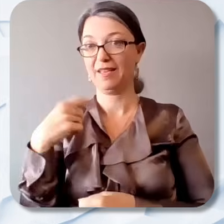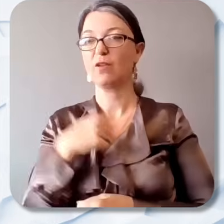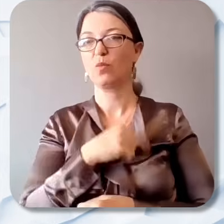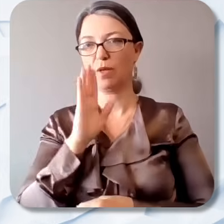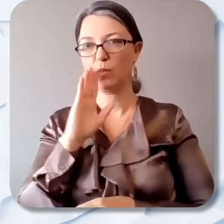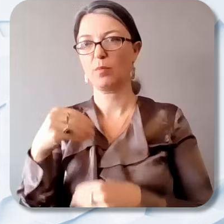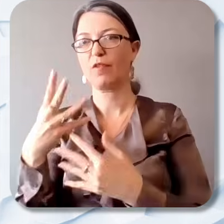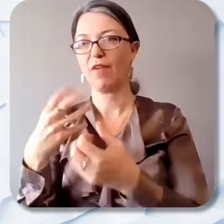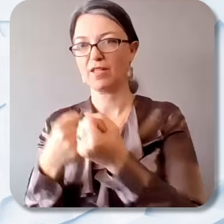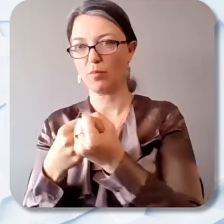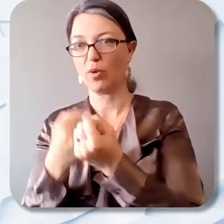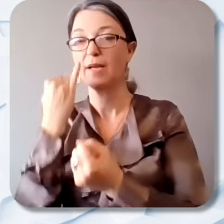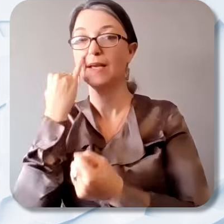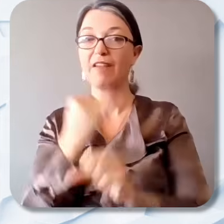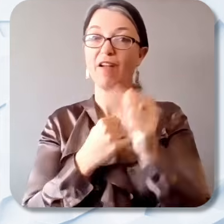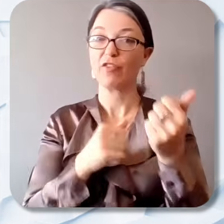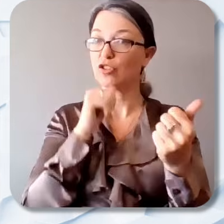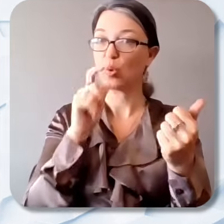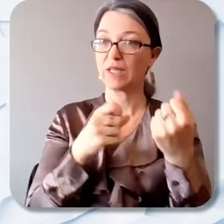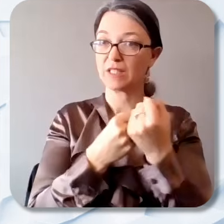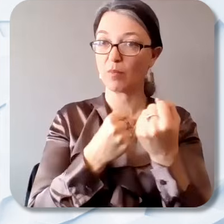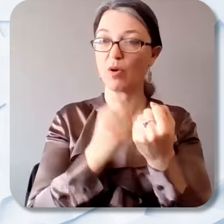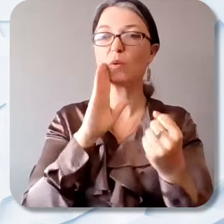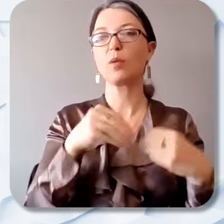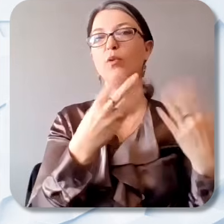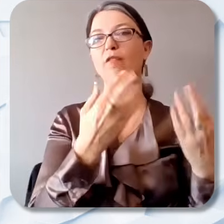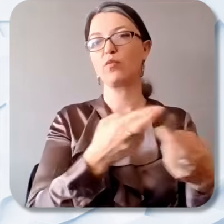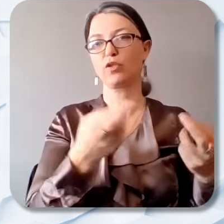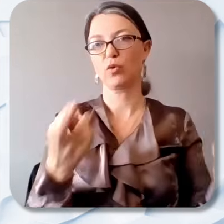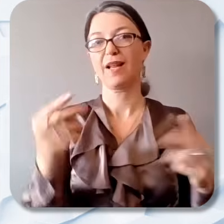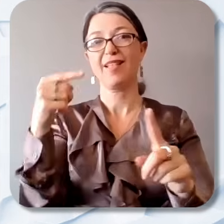But this, again, is not about sort of punishment, or those kind of things it's about understanding